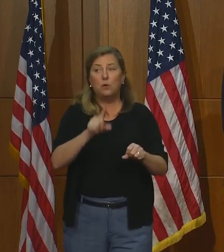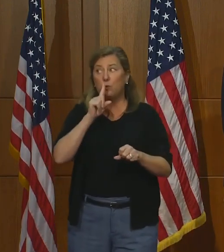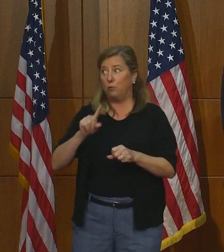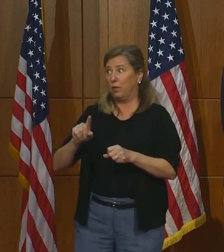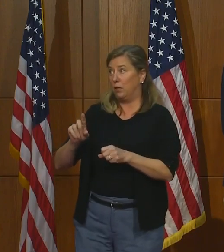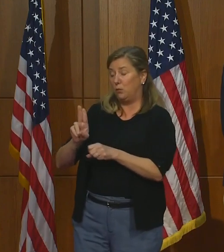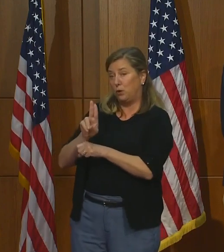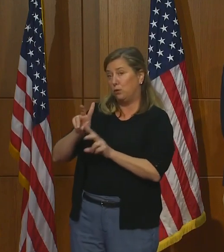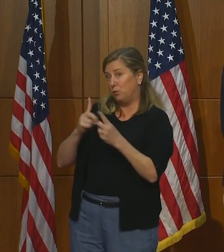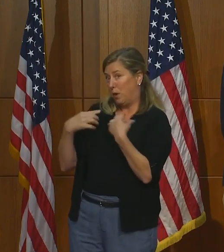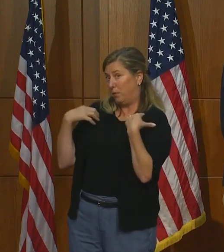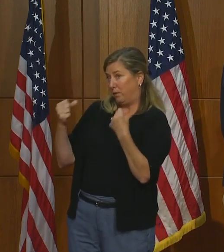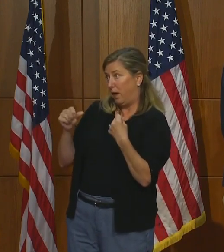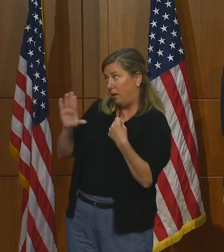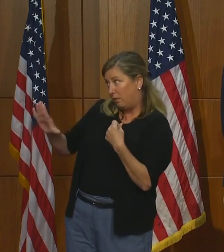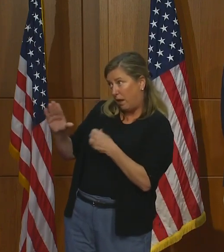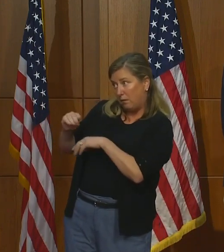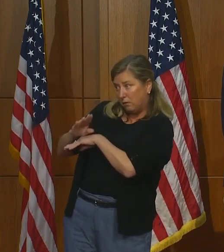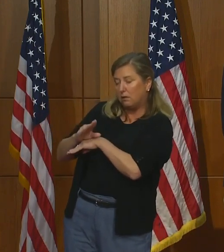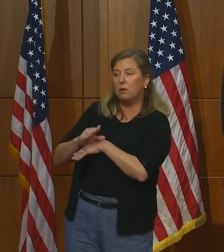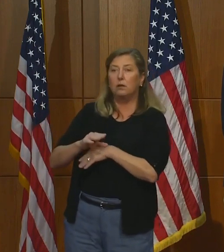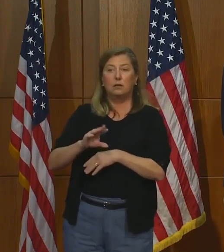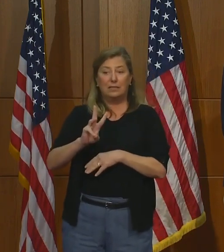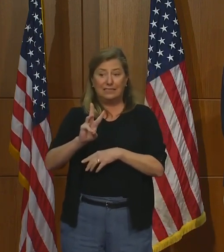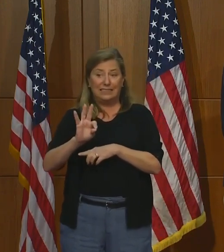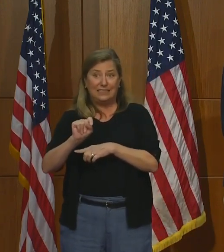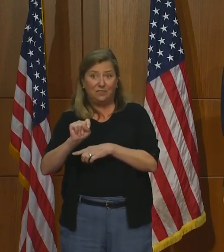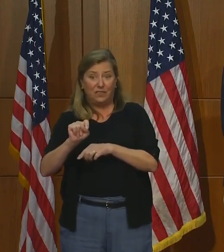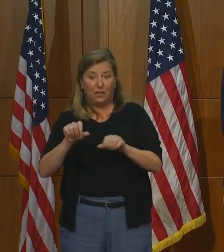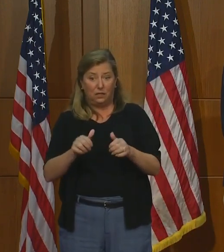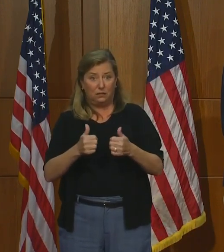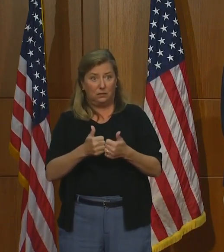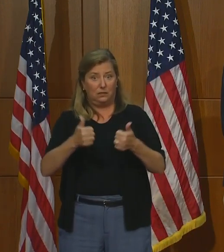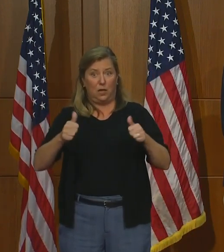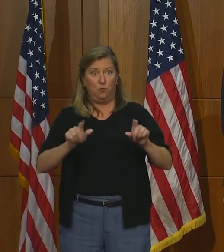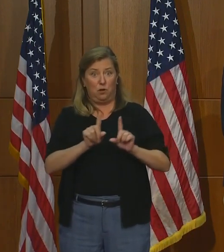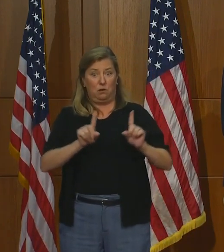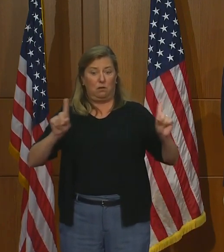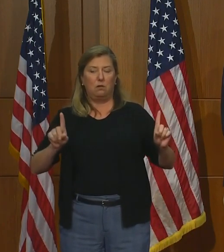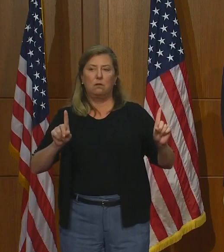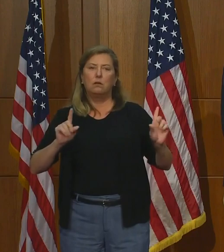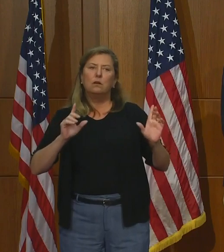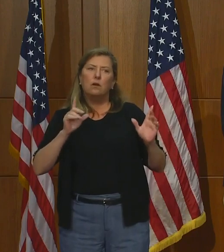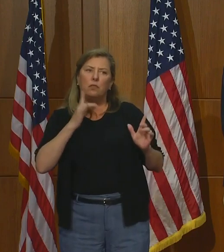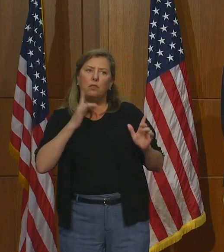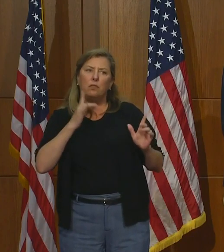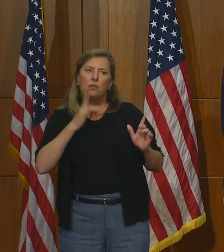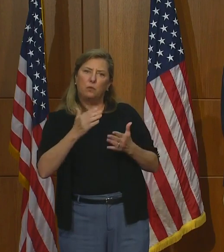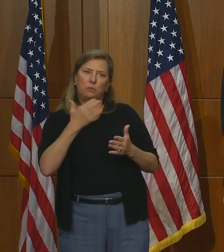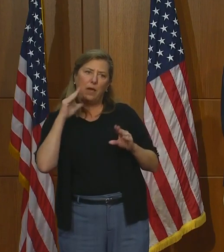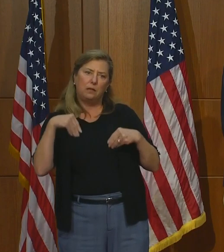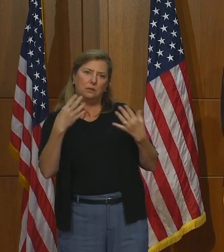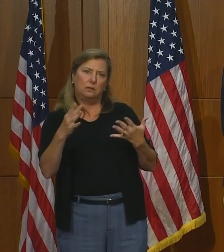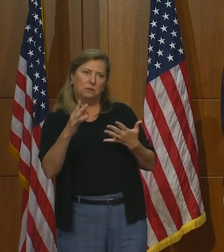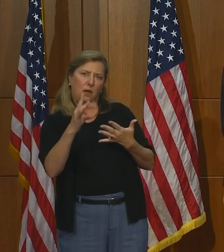BELIEVE THAT IN PARTNERSHIP WITH THE DEPARTMENT. BASED PLANS AND SIX WITH SPECIAL DAY THANK TO PROVIDE THEM MOST